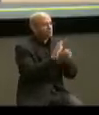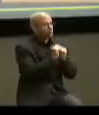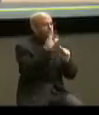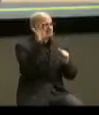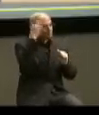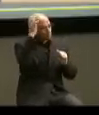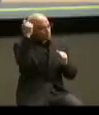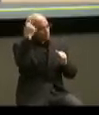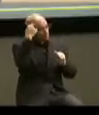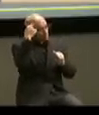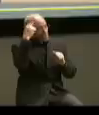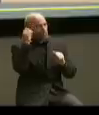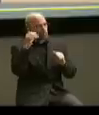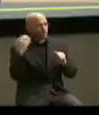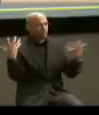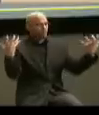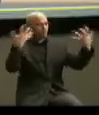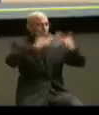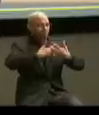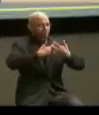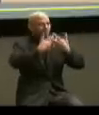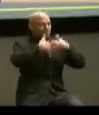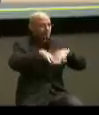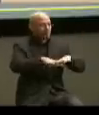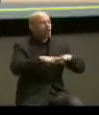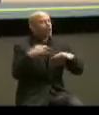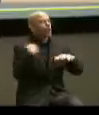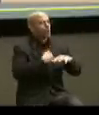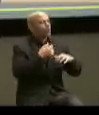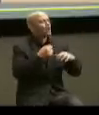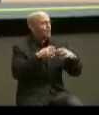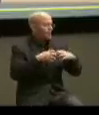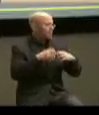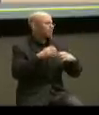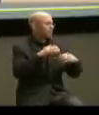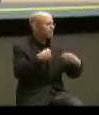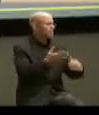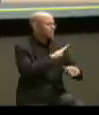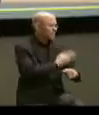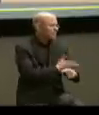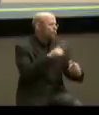FEDERAL GOVERNMENT SO THAT IN COLLABORATION WITH ONE ANOTHER WE CAN POWER THIS ECONOMIC ENGINE TOGETHER, PLEASE LET US